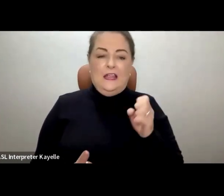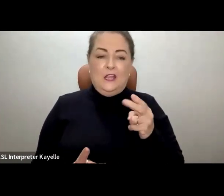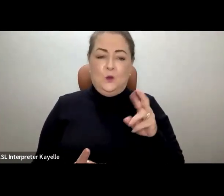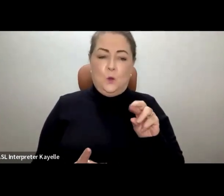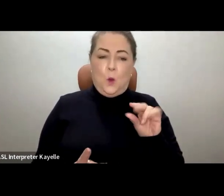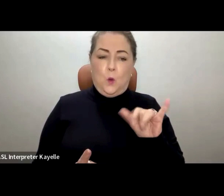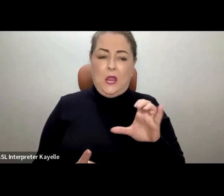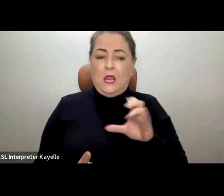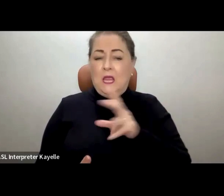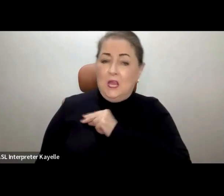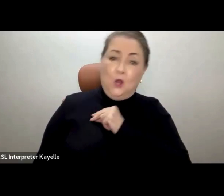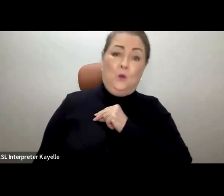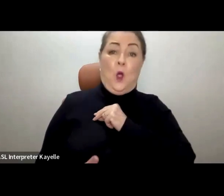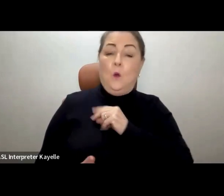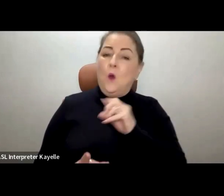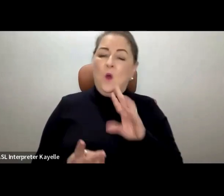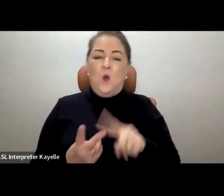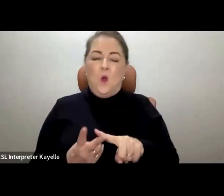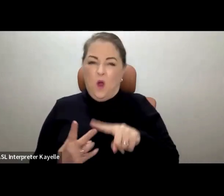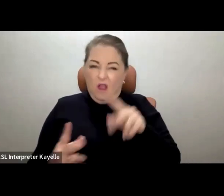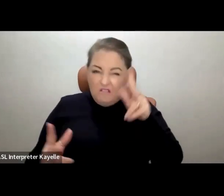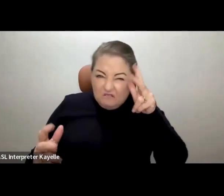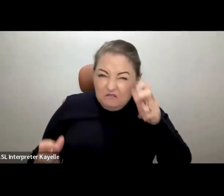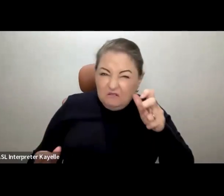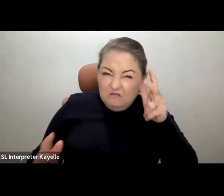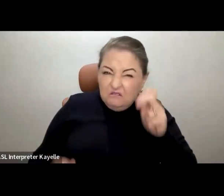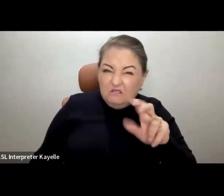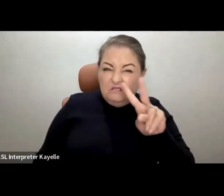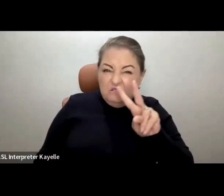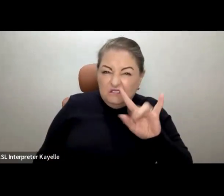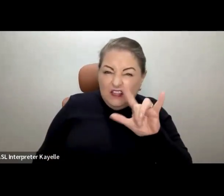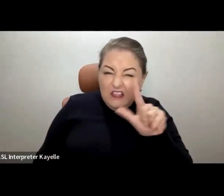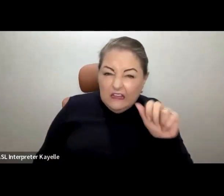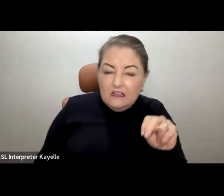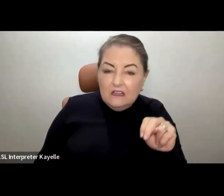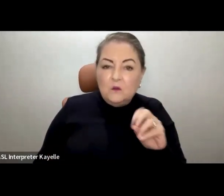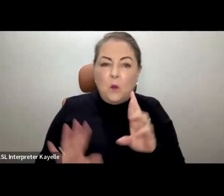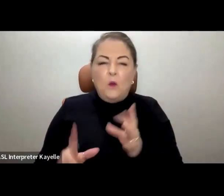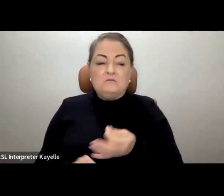or are not capable or very capable, but are overly capable.